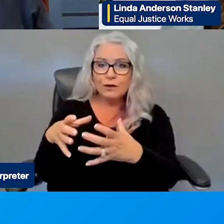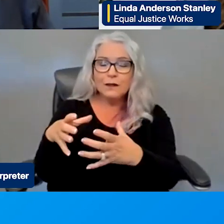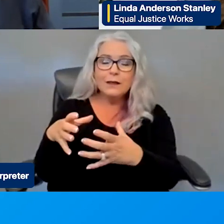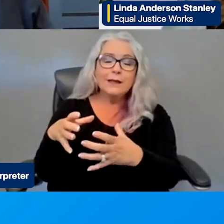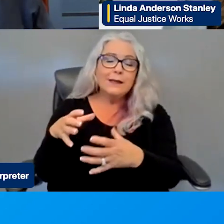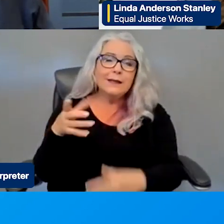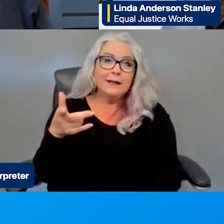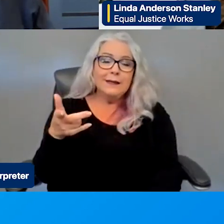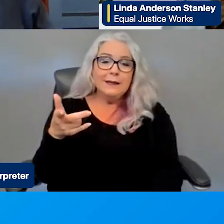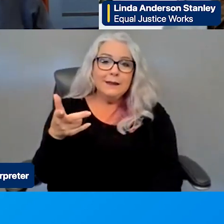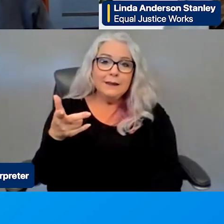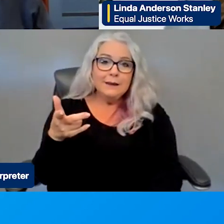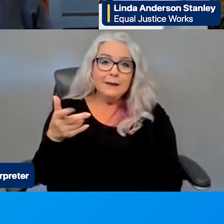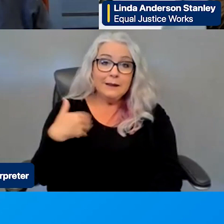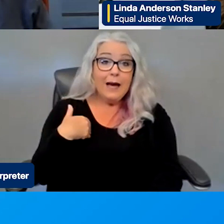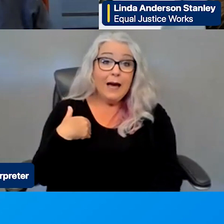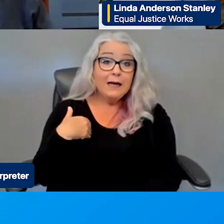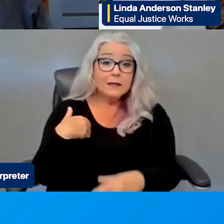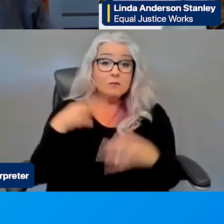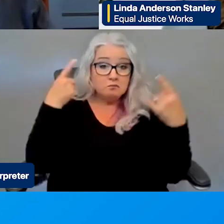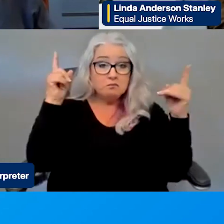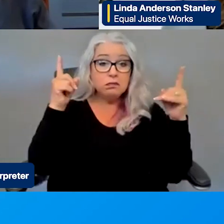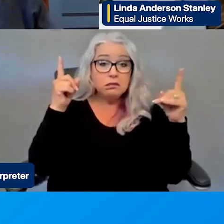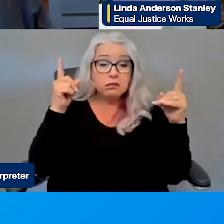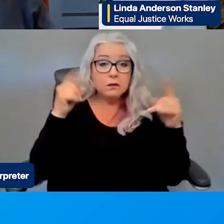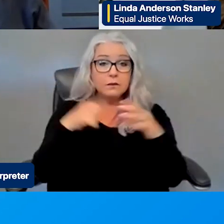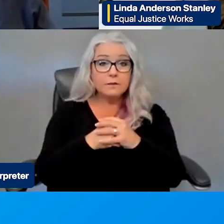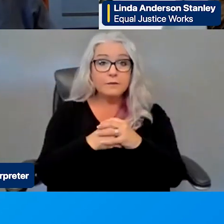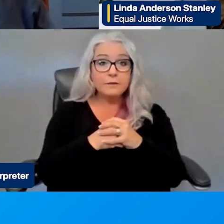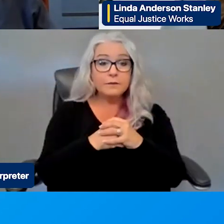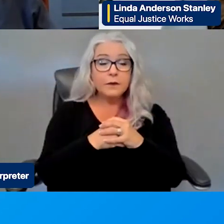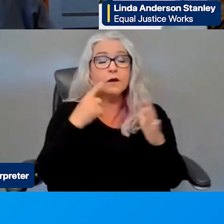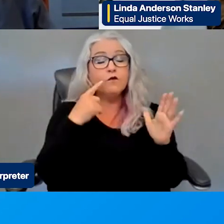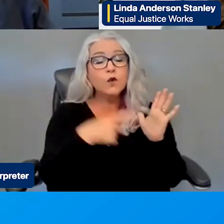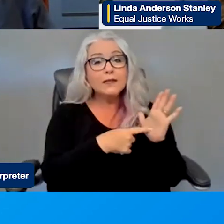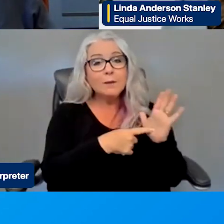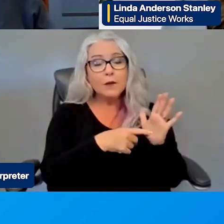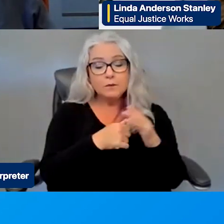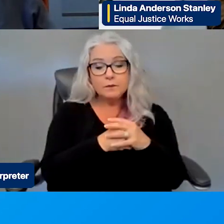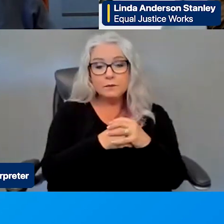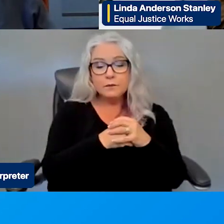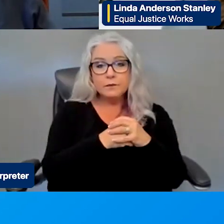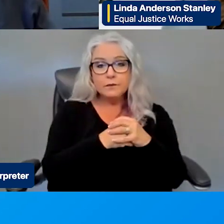It has worked in some instances. For example, we spent a lot of time talking about the issues